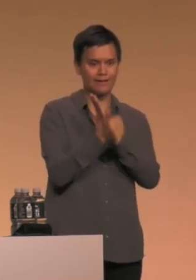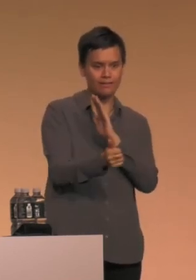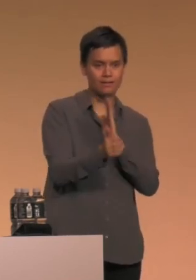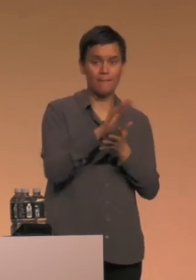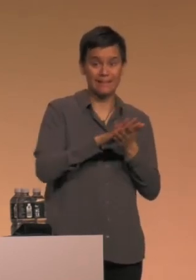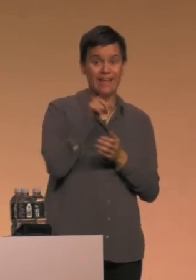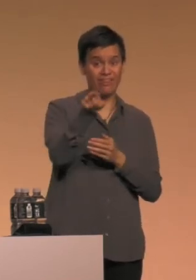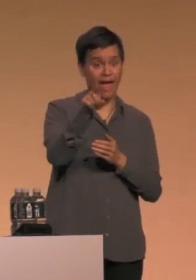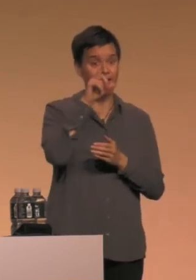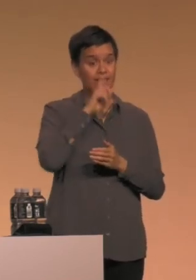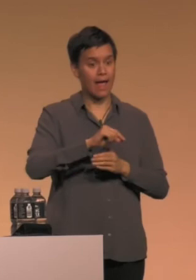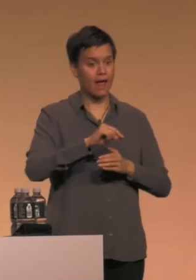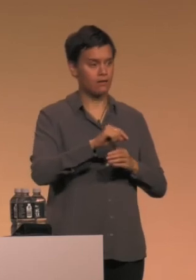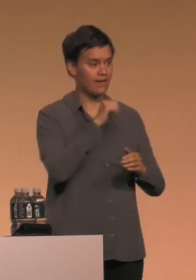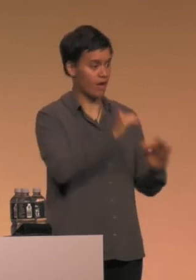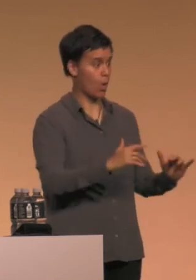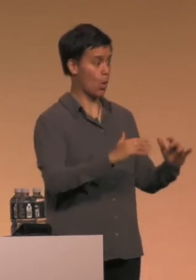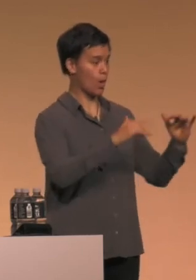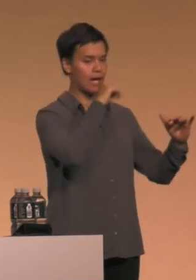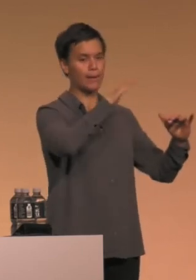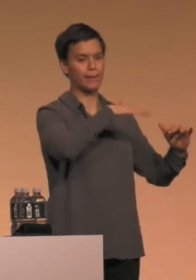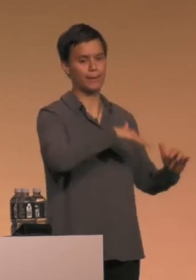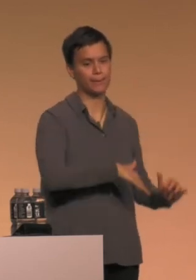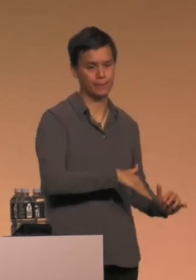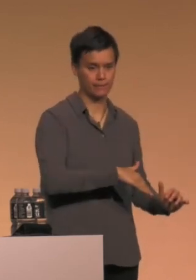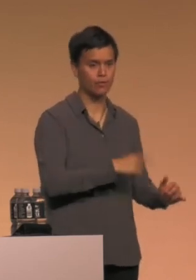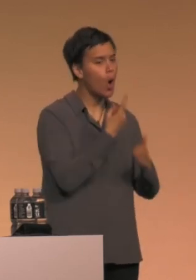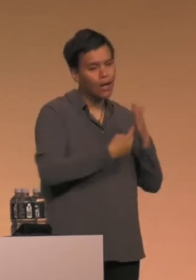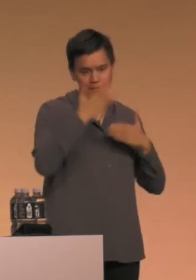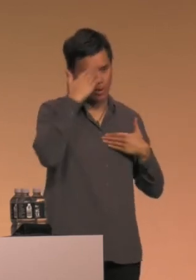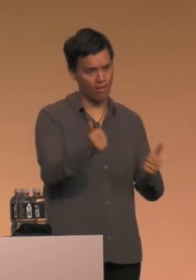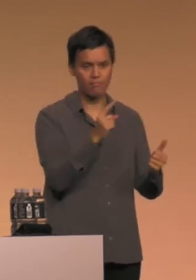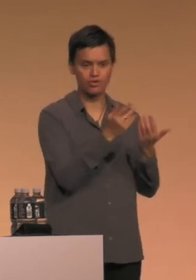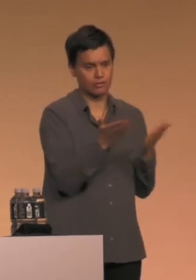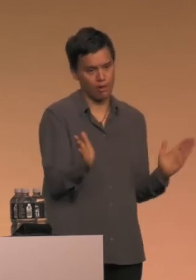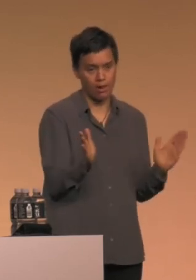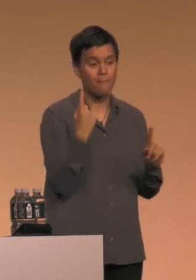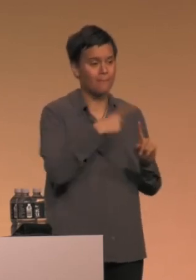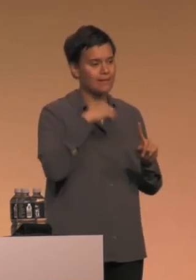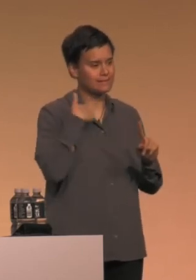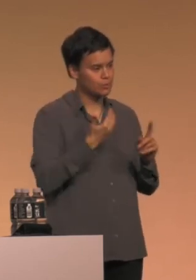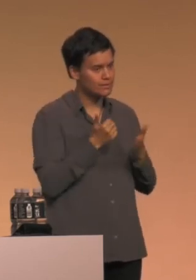in mental health and generate a culture of zero tolerance to workplace violence.